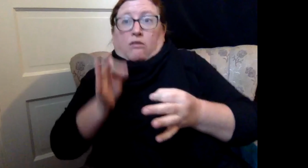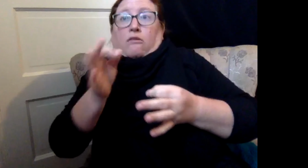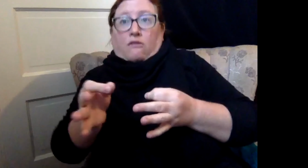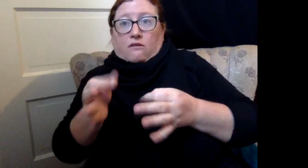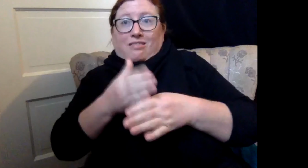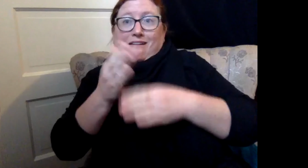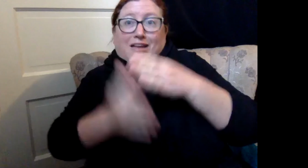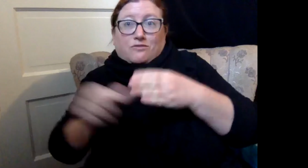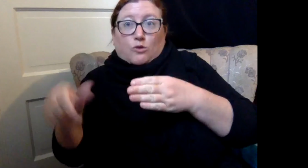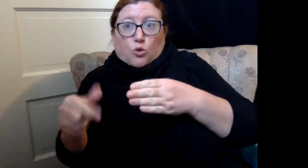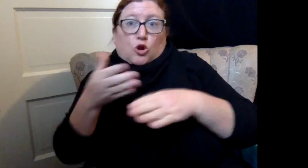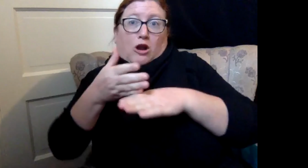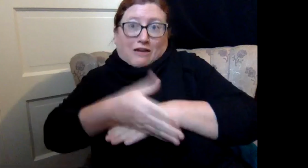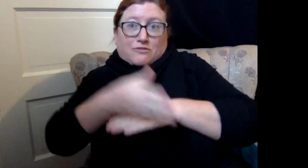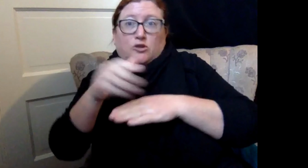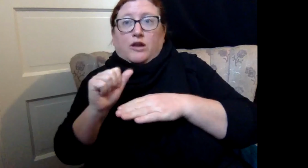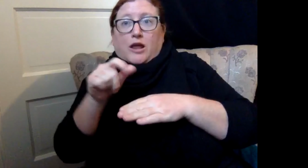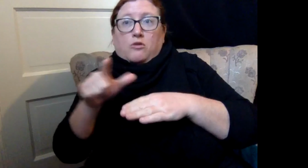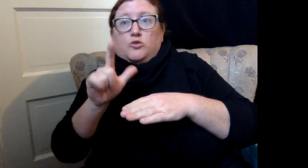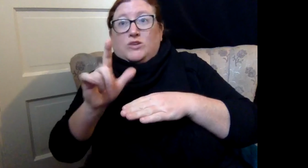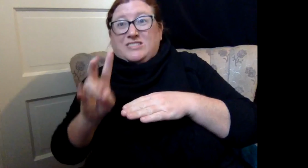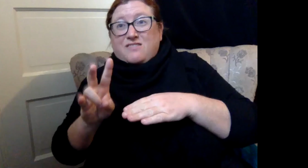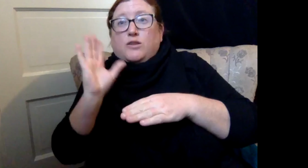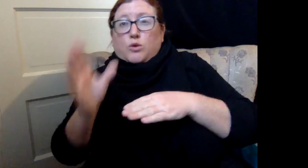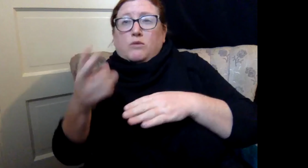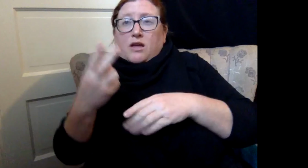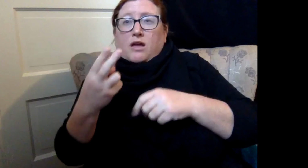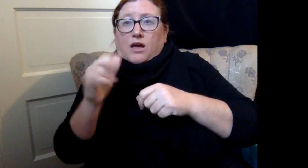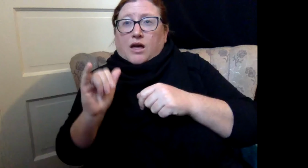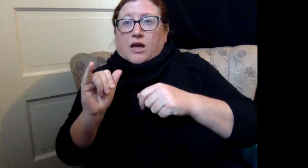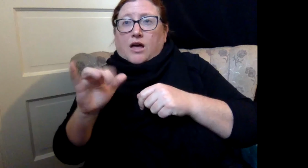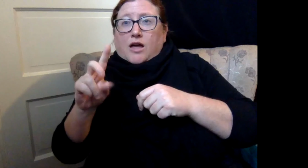moved toward the end of the quarter after April 27. If there is a